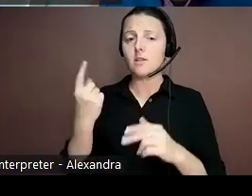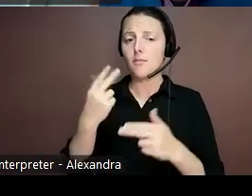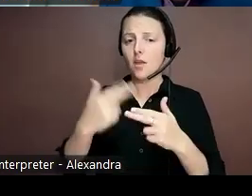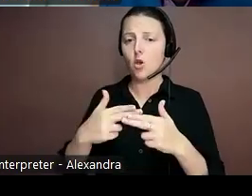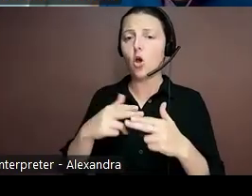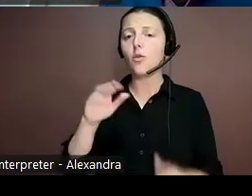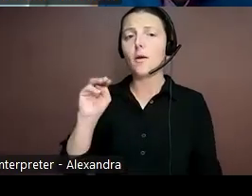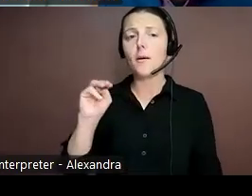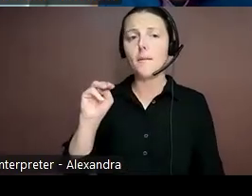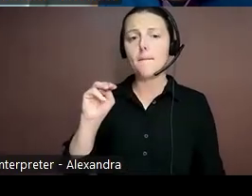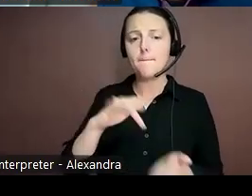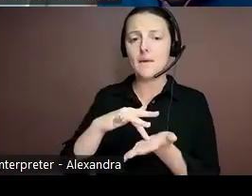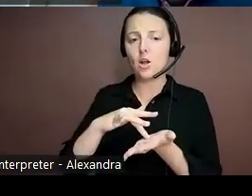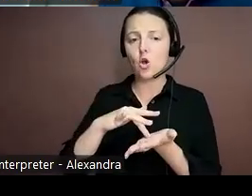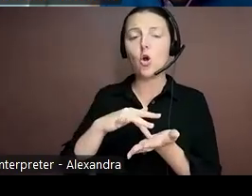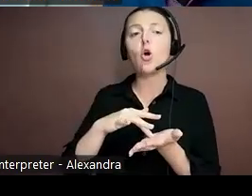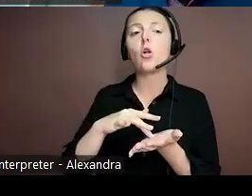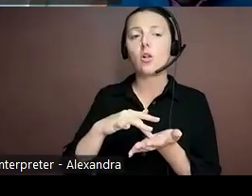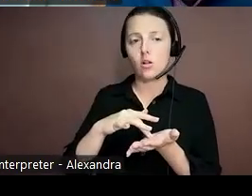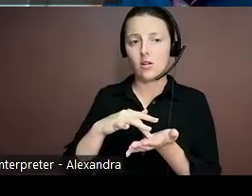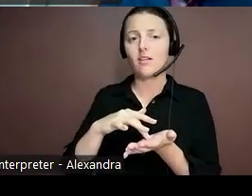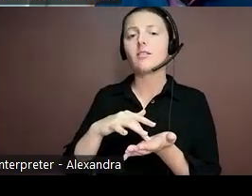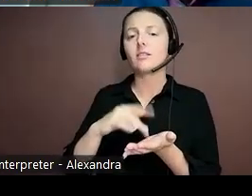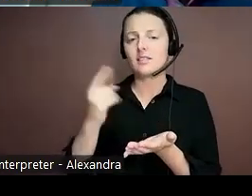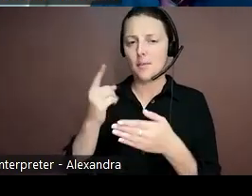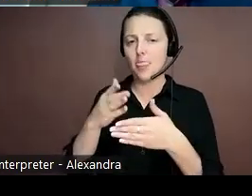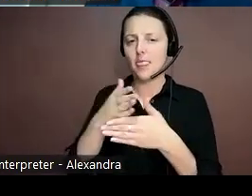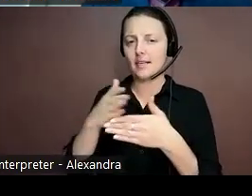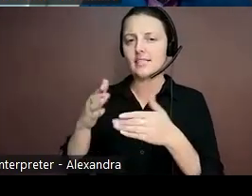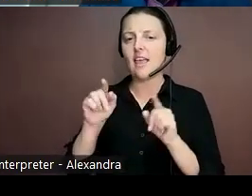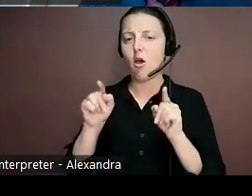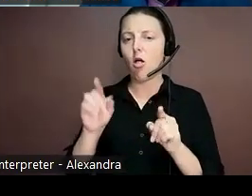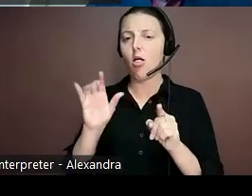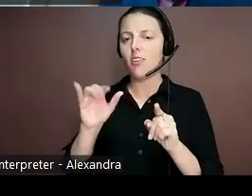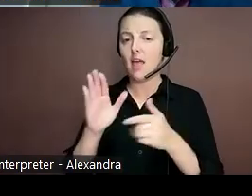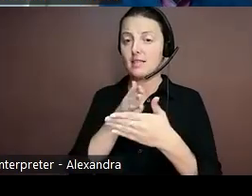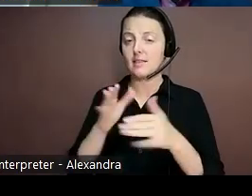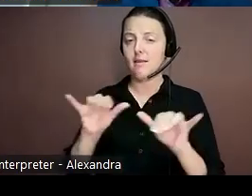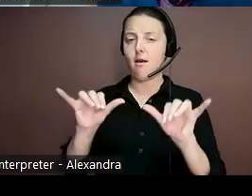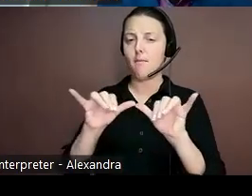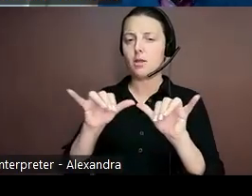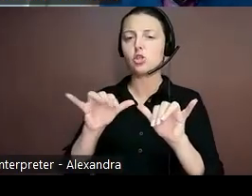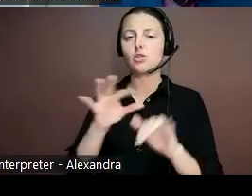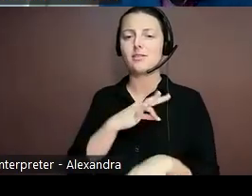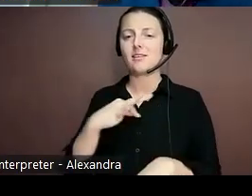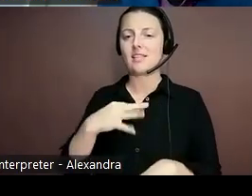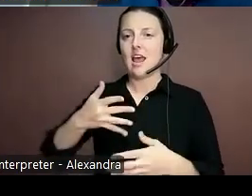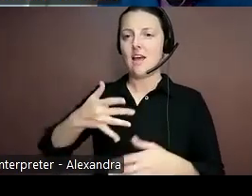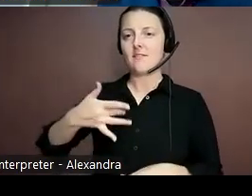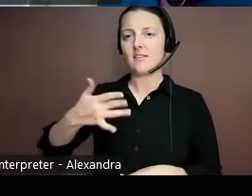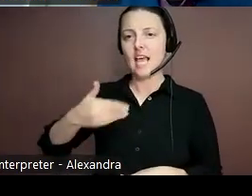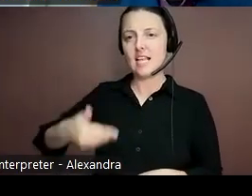of staff sense of self-confidence with a specific population. Um, and we administered that measure